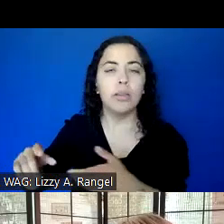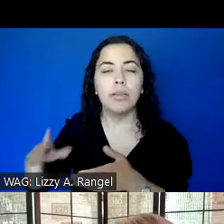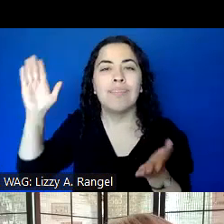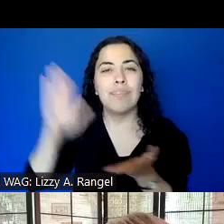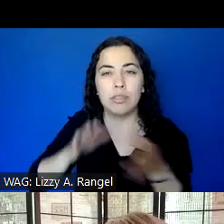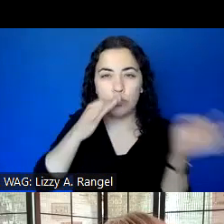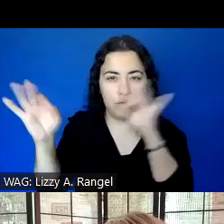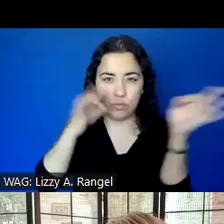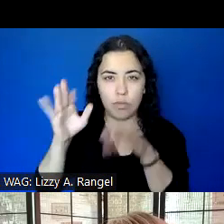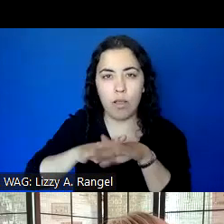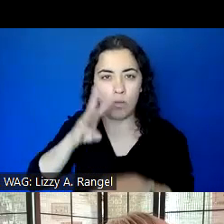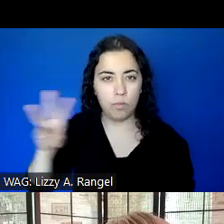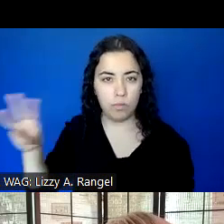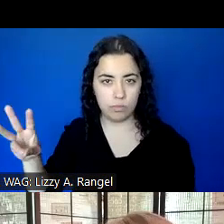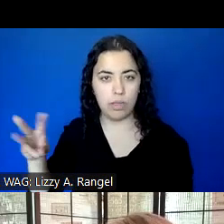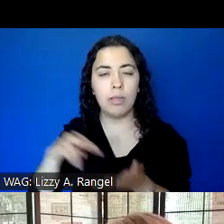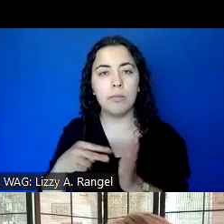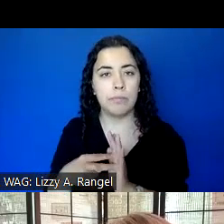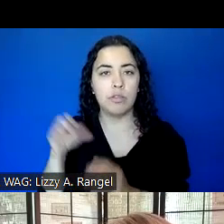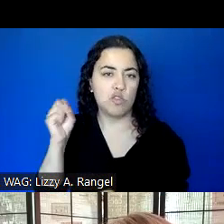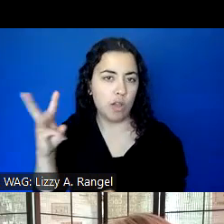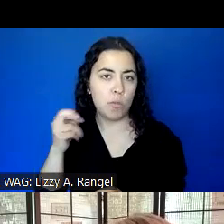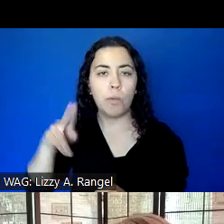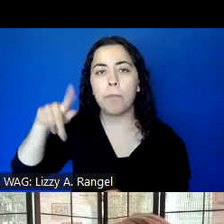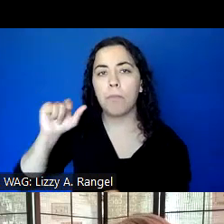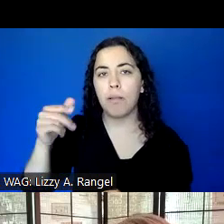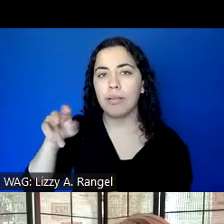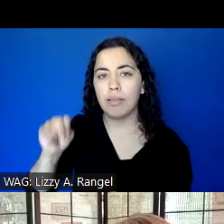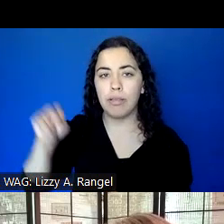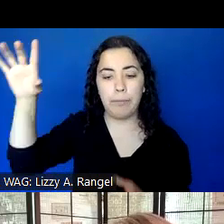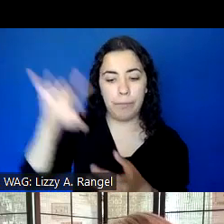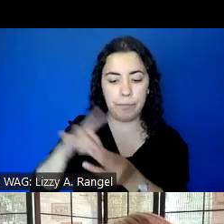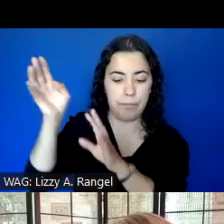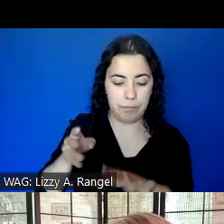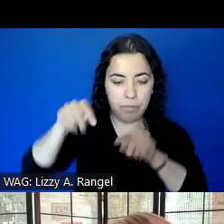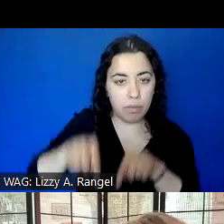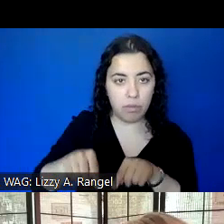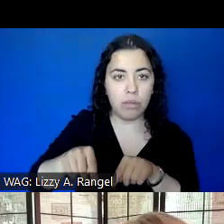click for some of us who might have a palsy or maybe we are missing a hand. And also keyboard